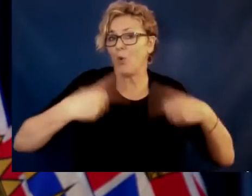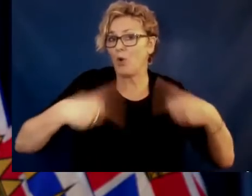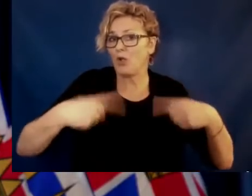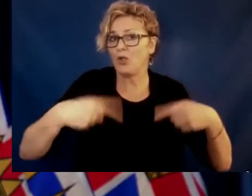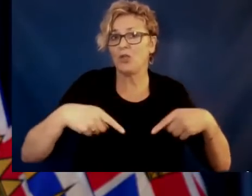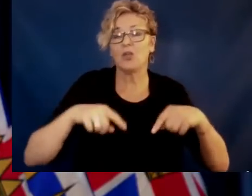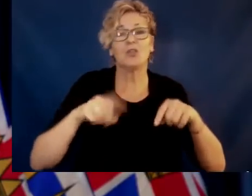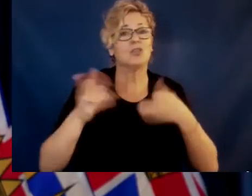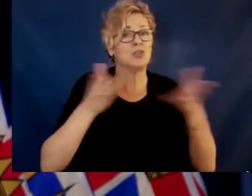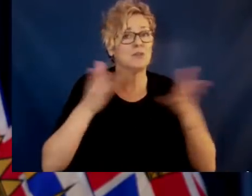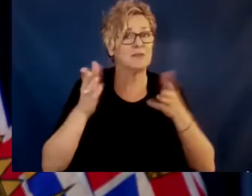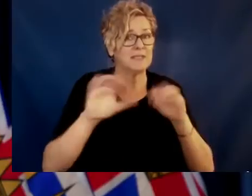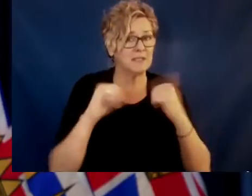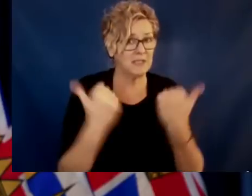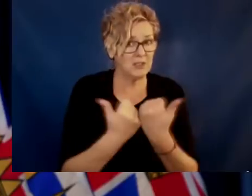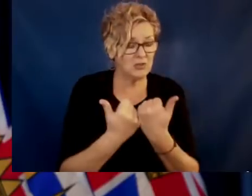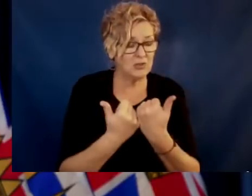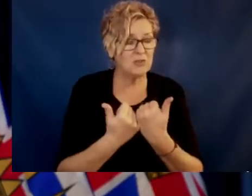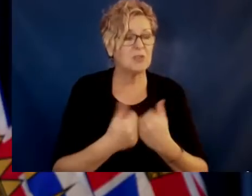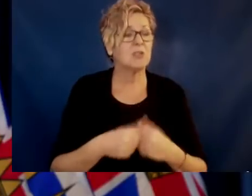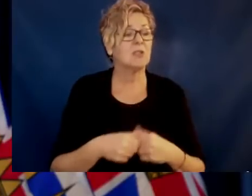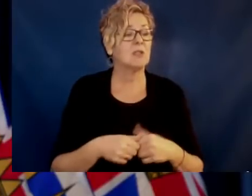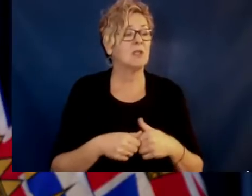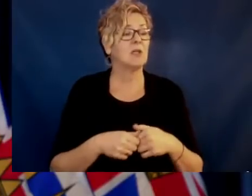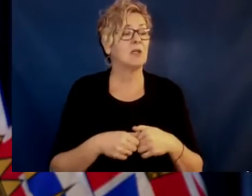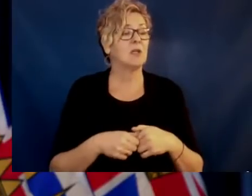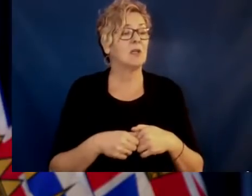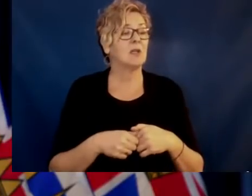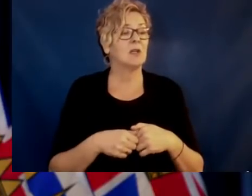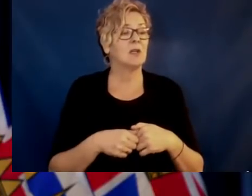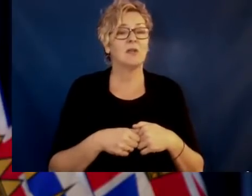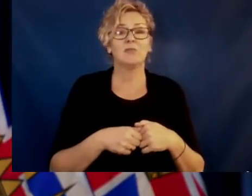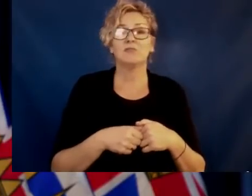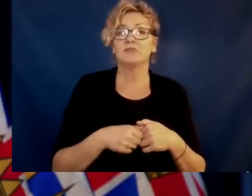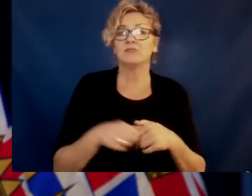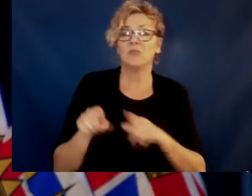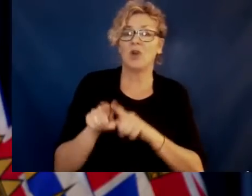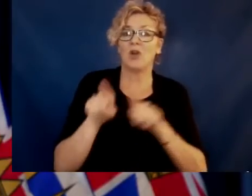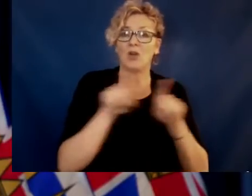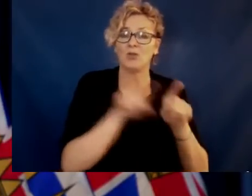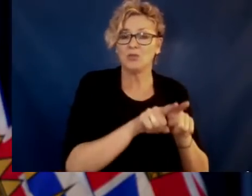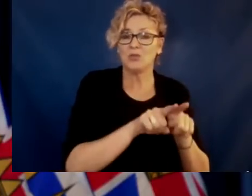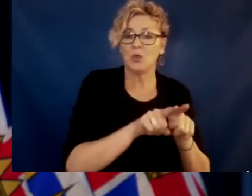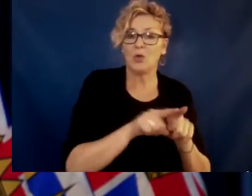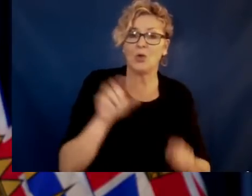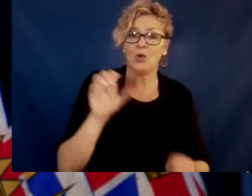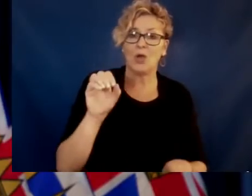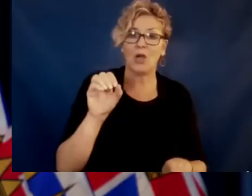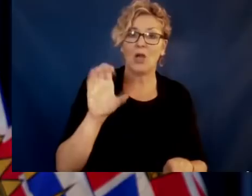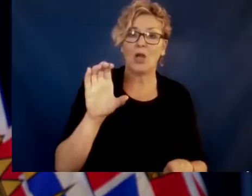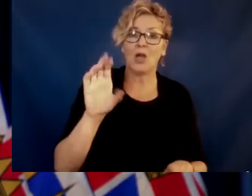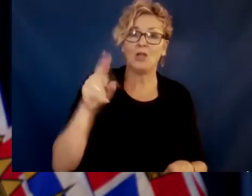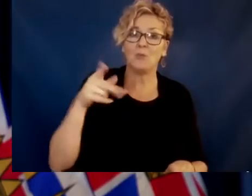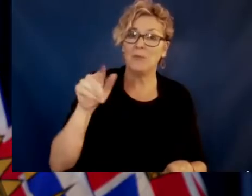relationship with the people who work in the occupation occupational health and safety program for the federal services here in BC.